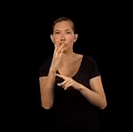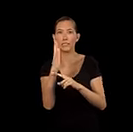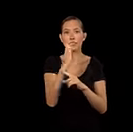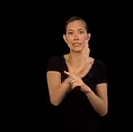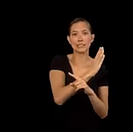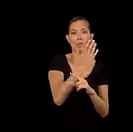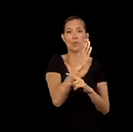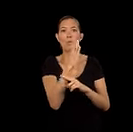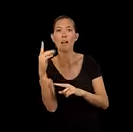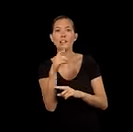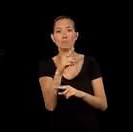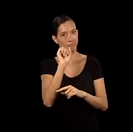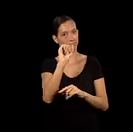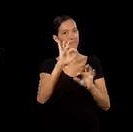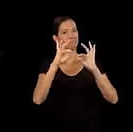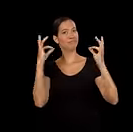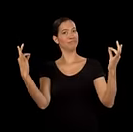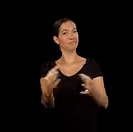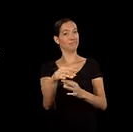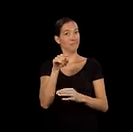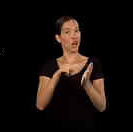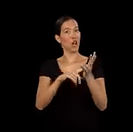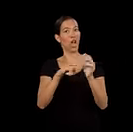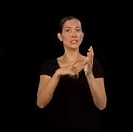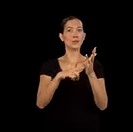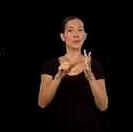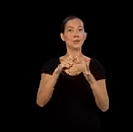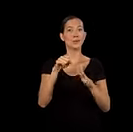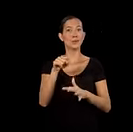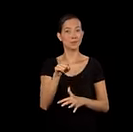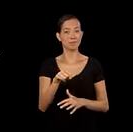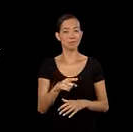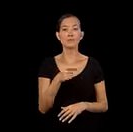you can work out how many degrees east or west you are. This is your longitude.